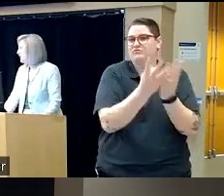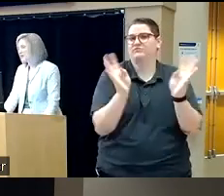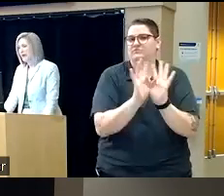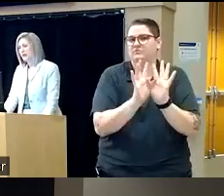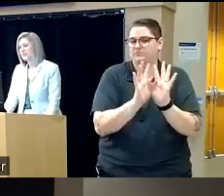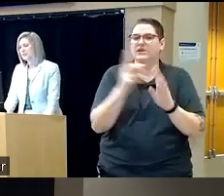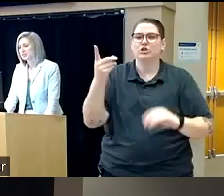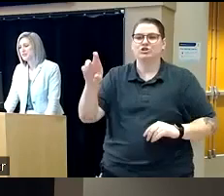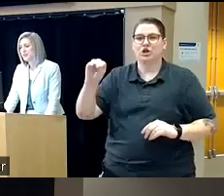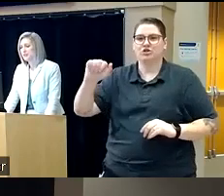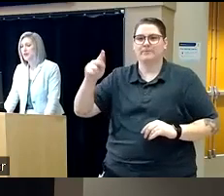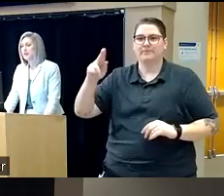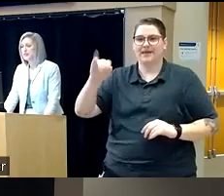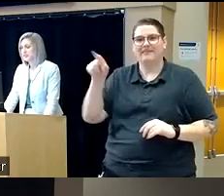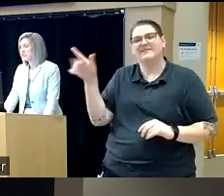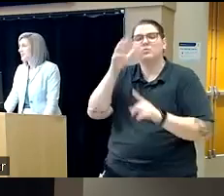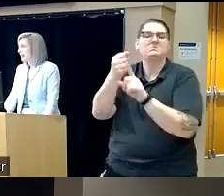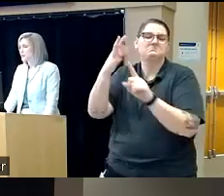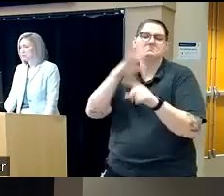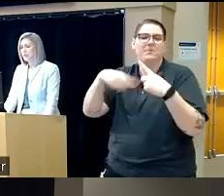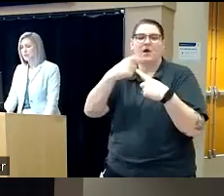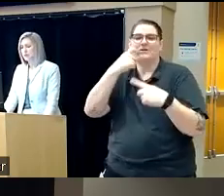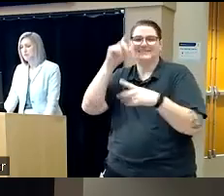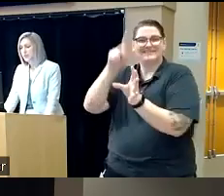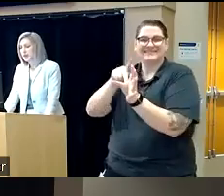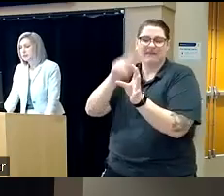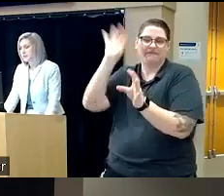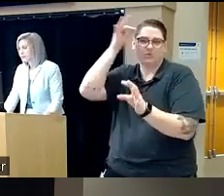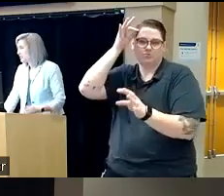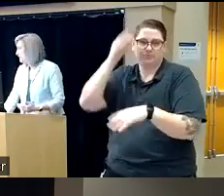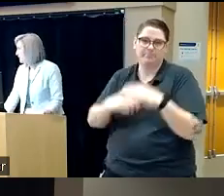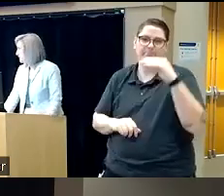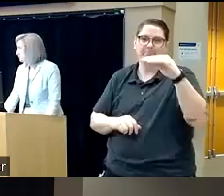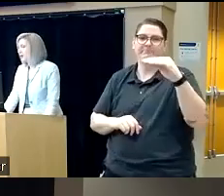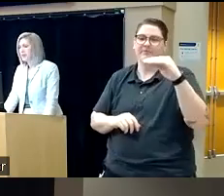will talk about our addictions our addiction Psychiatry Fellowship Dr beshevitz talked about